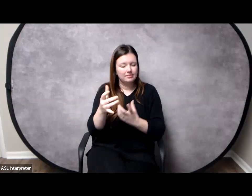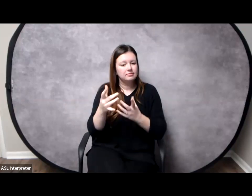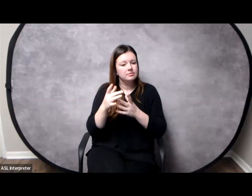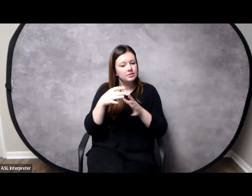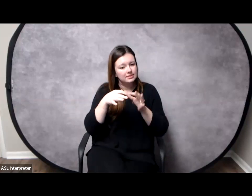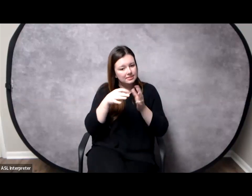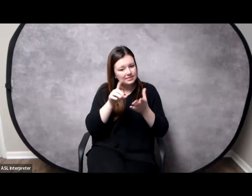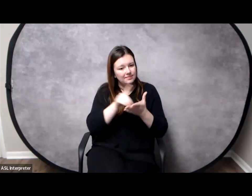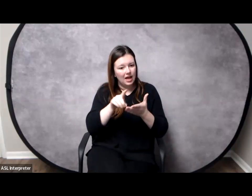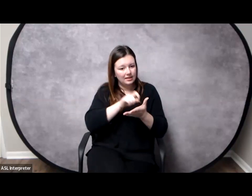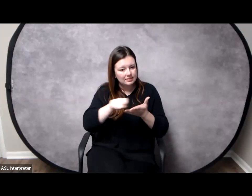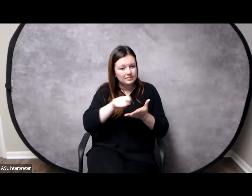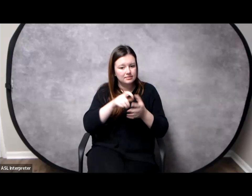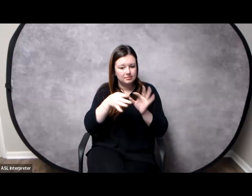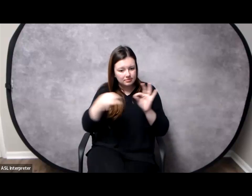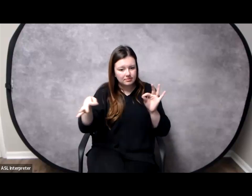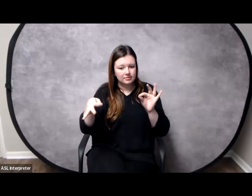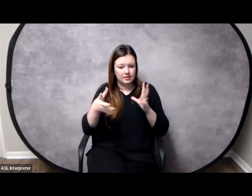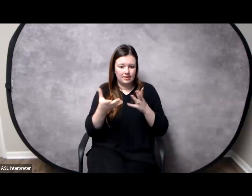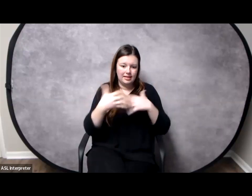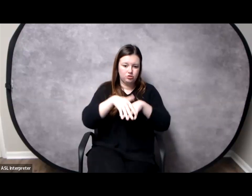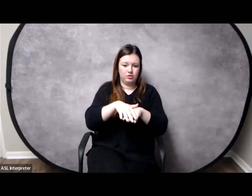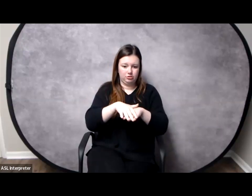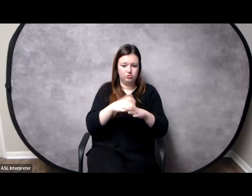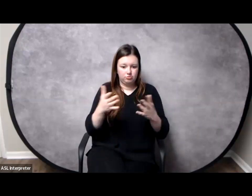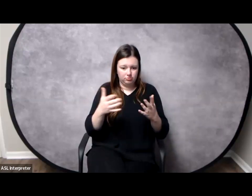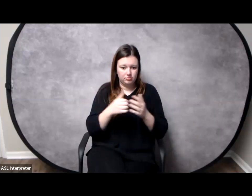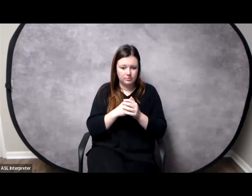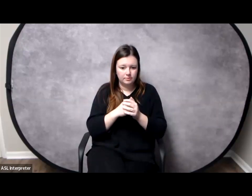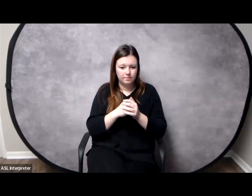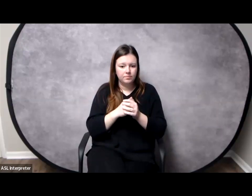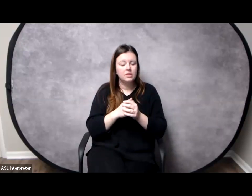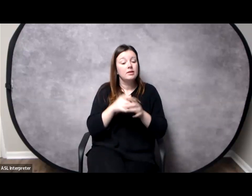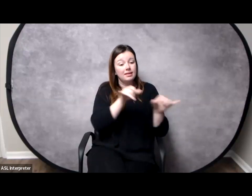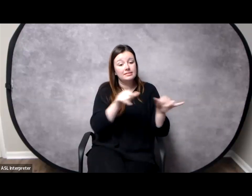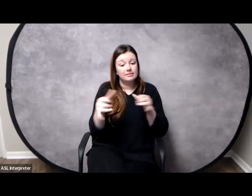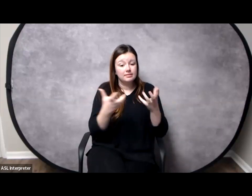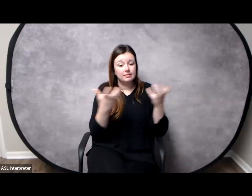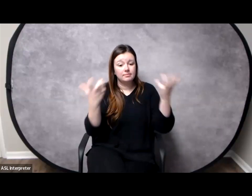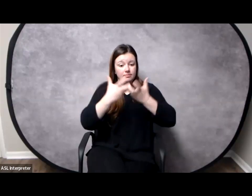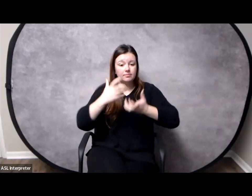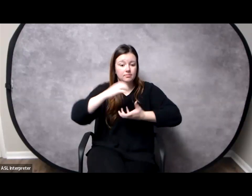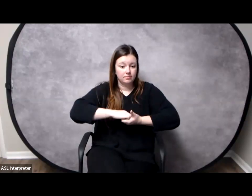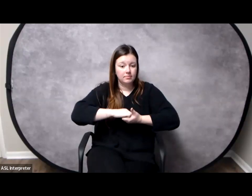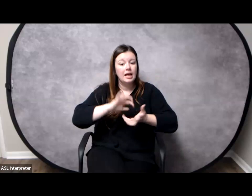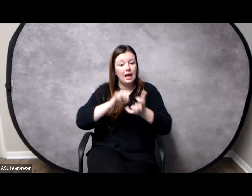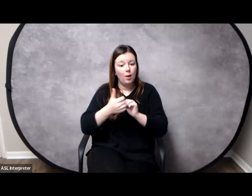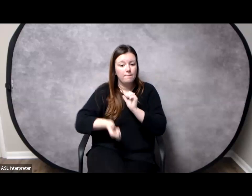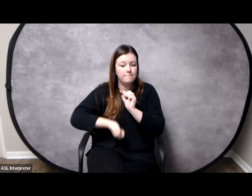most integrated setting that's consistent with what's -- how the Department of Justice has defined most integrated setting in their Title II guidance.